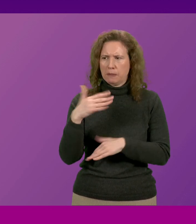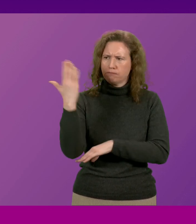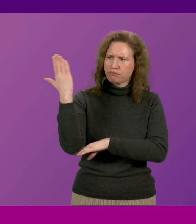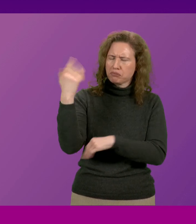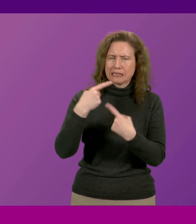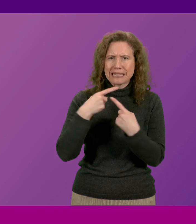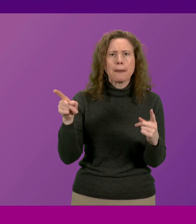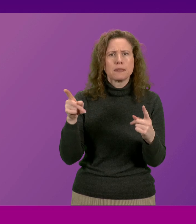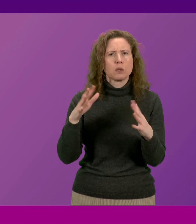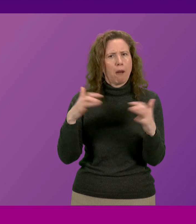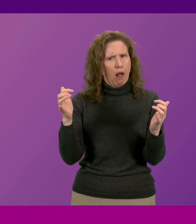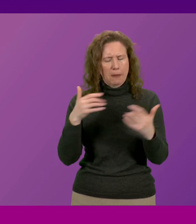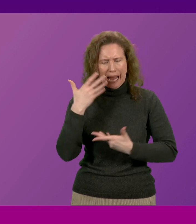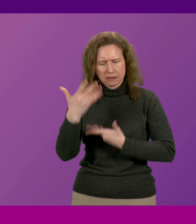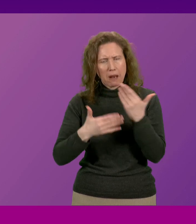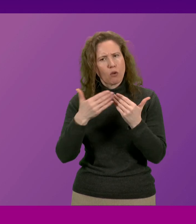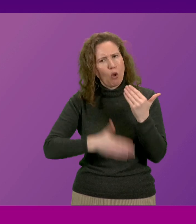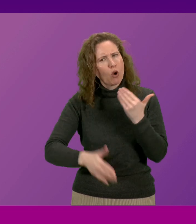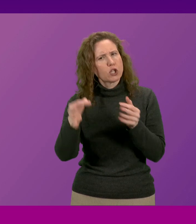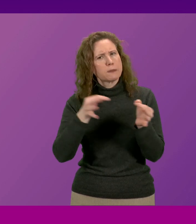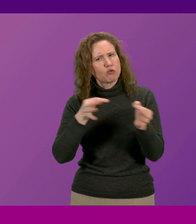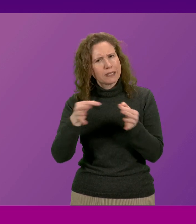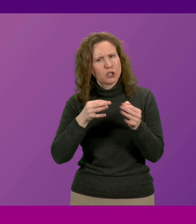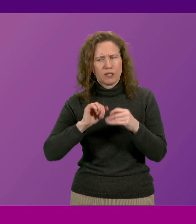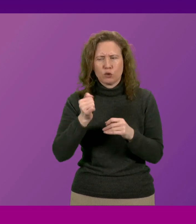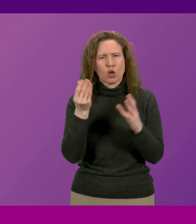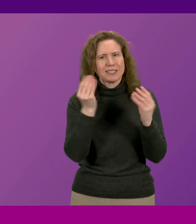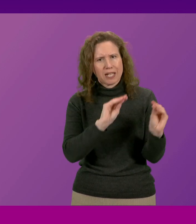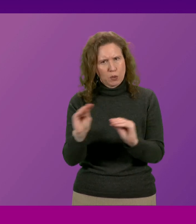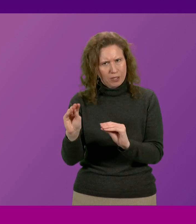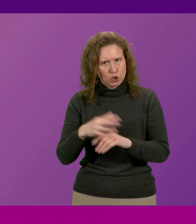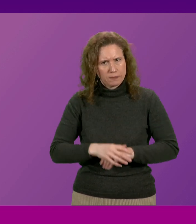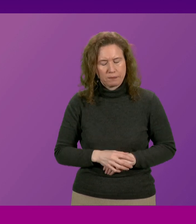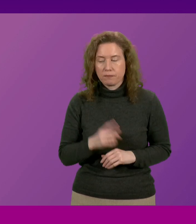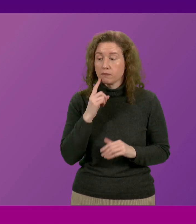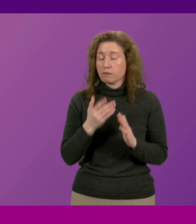setting out the Government’s long-term strategy for Scottish education. In addition to that,